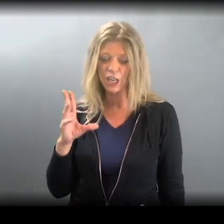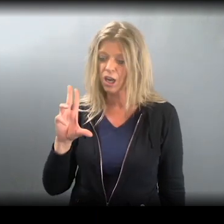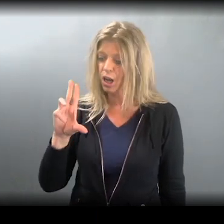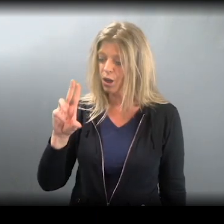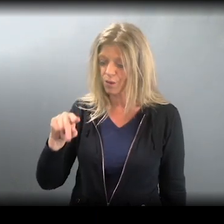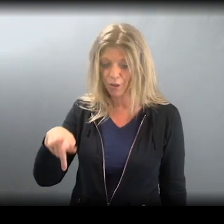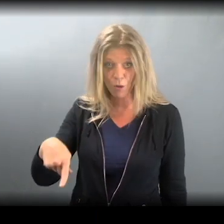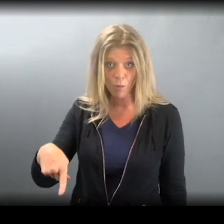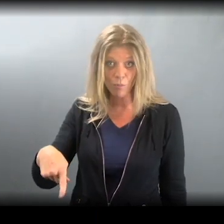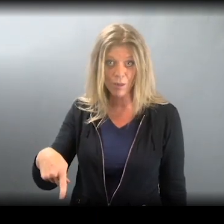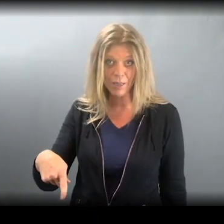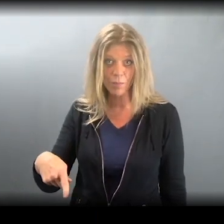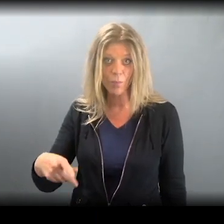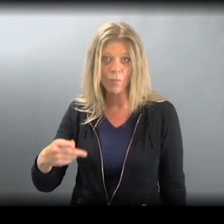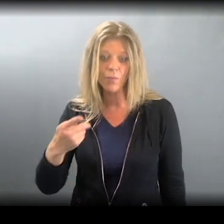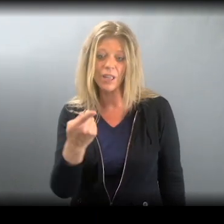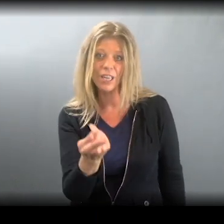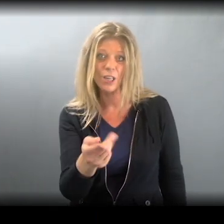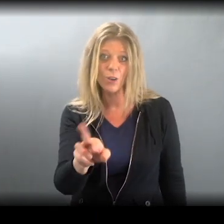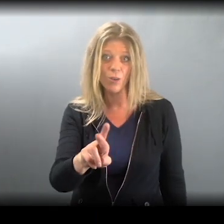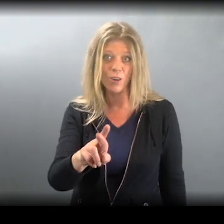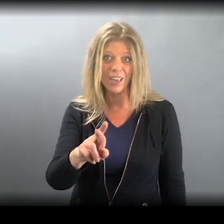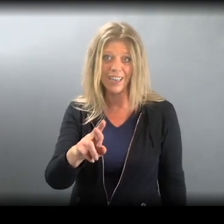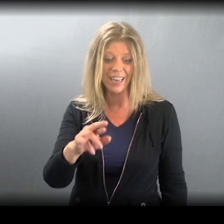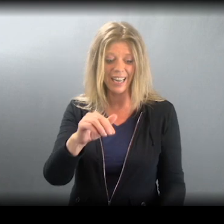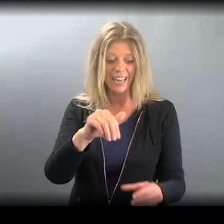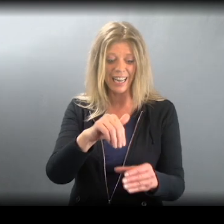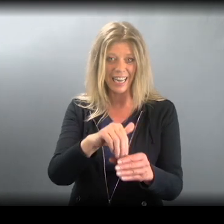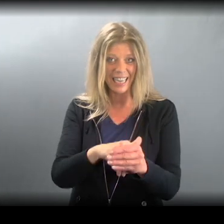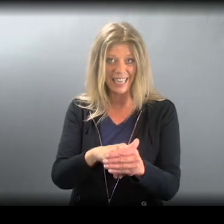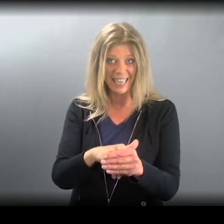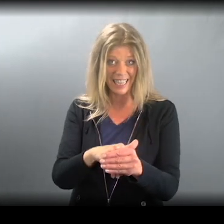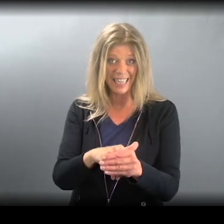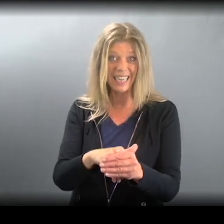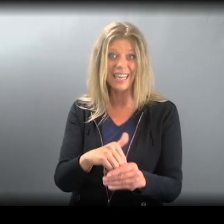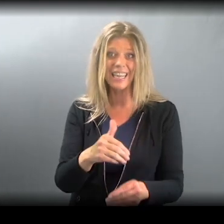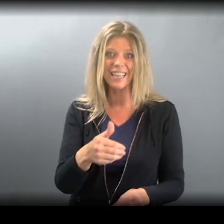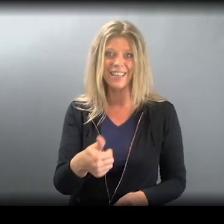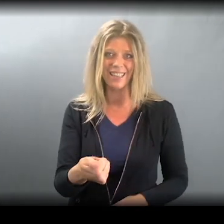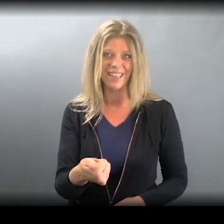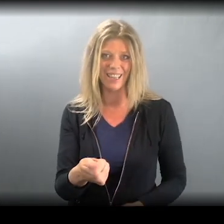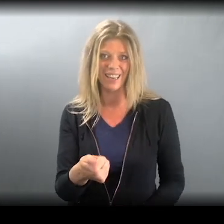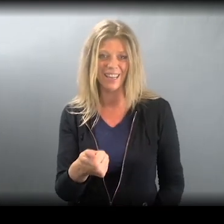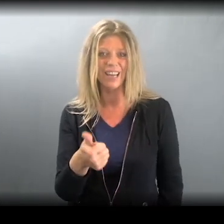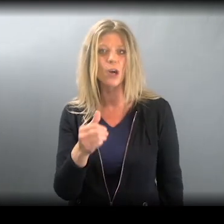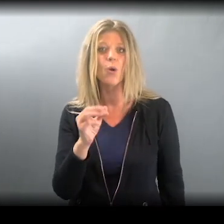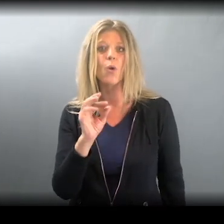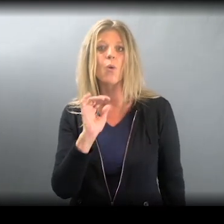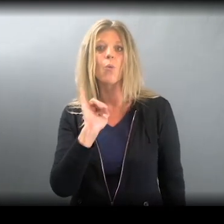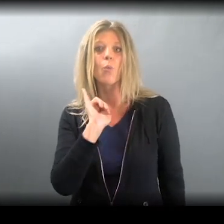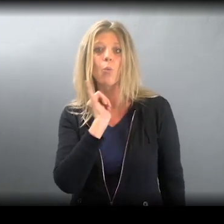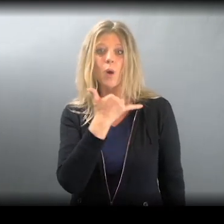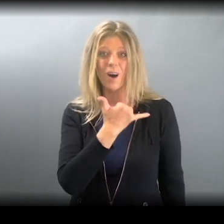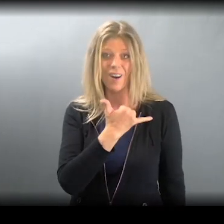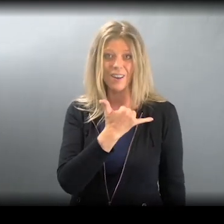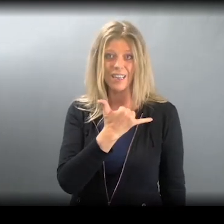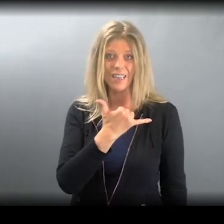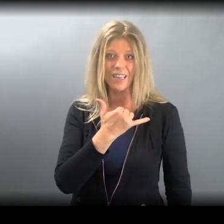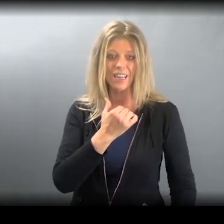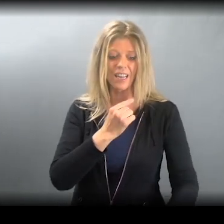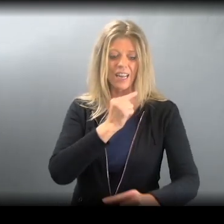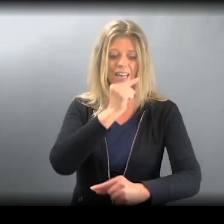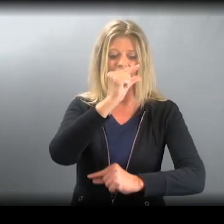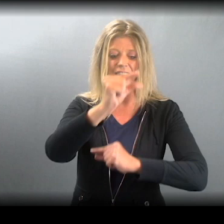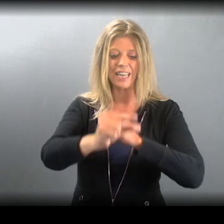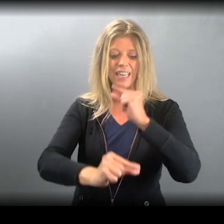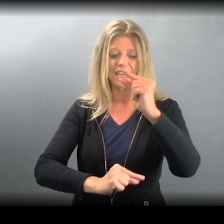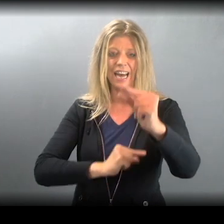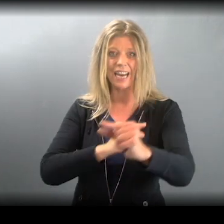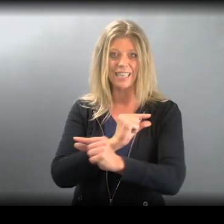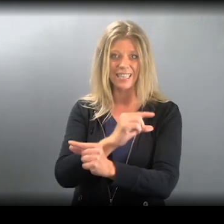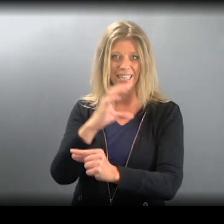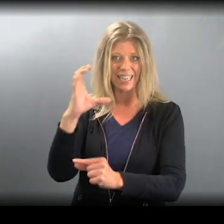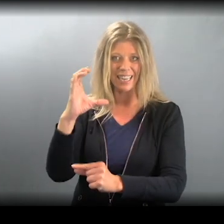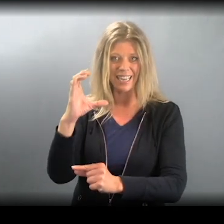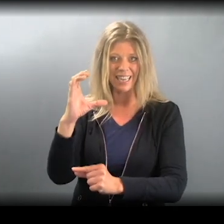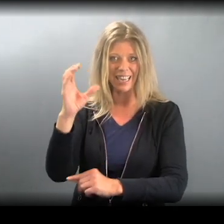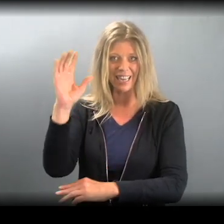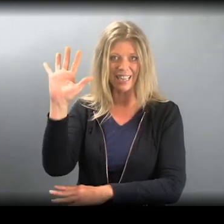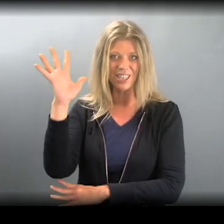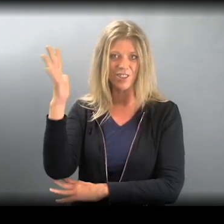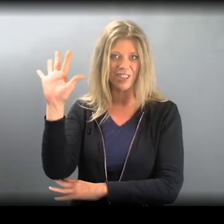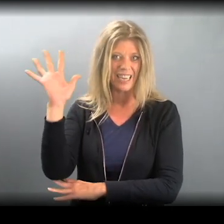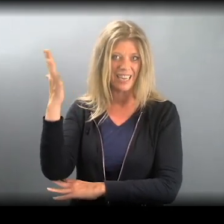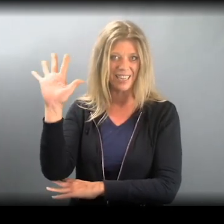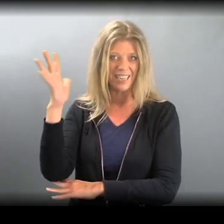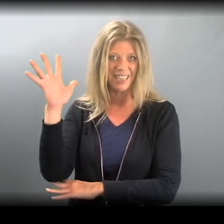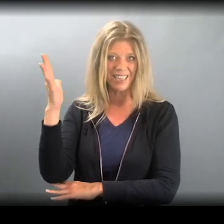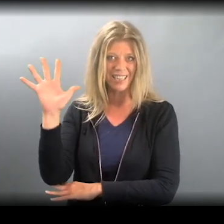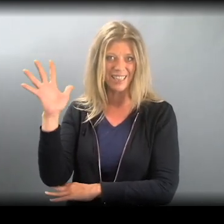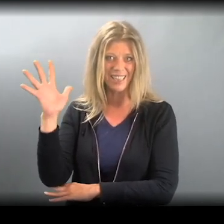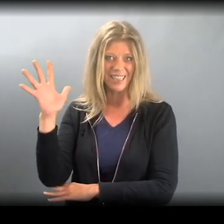"Nope! You're in the wrong galactic tree."